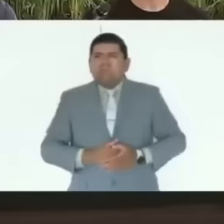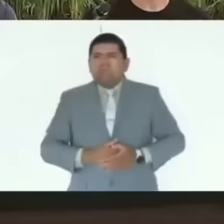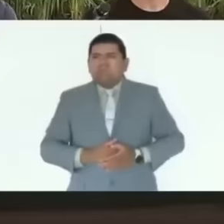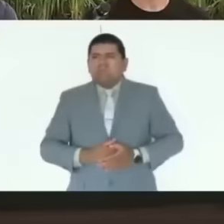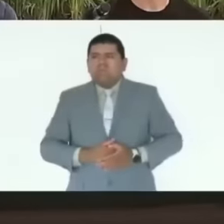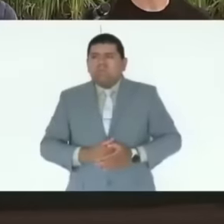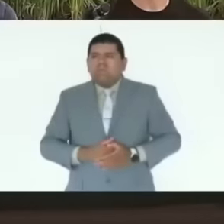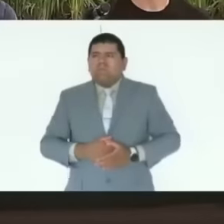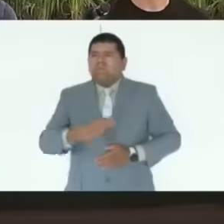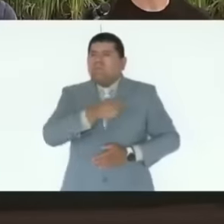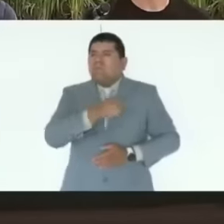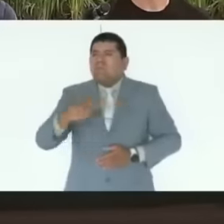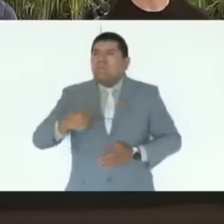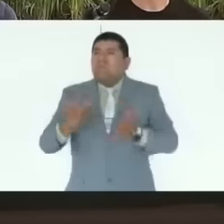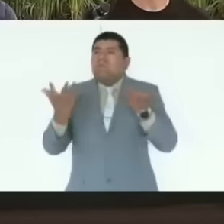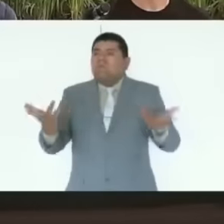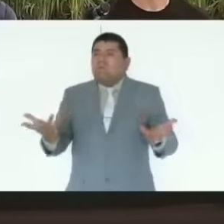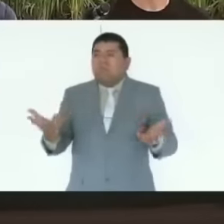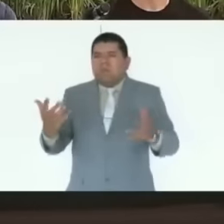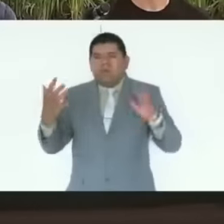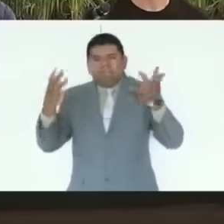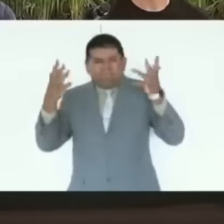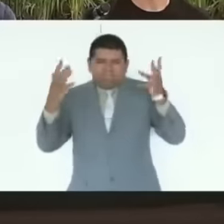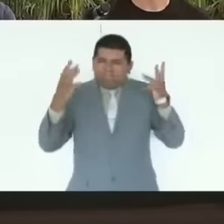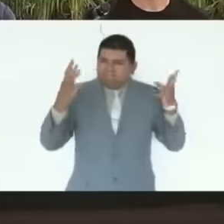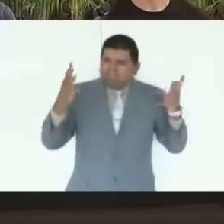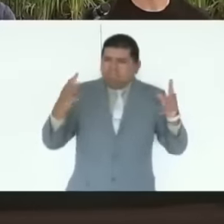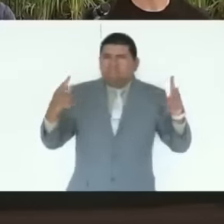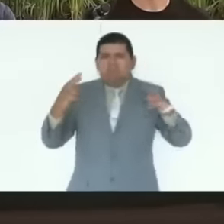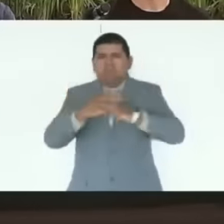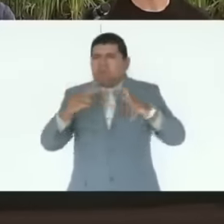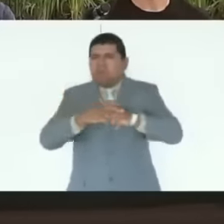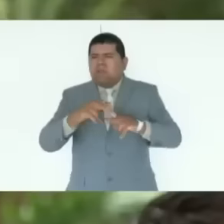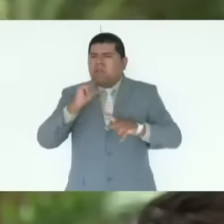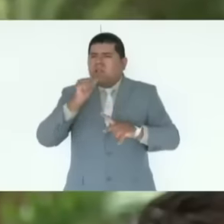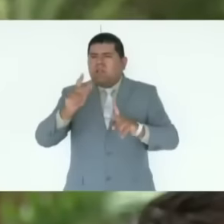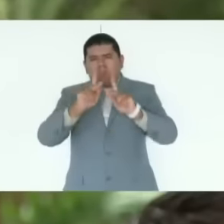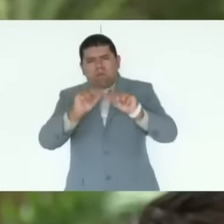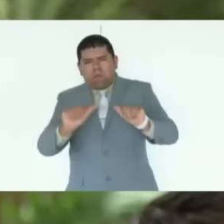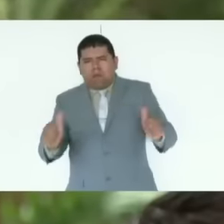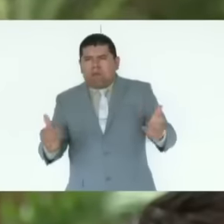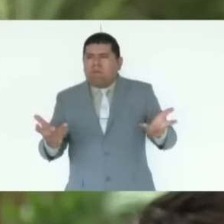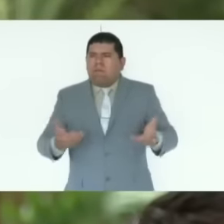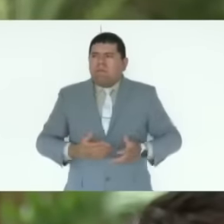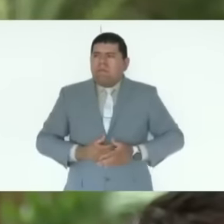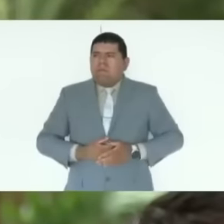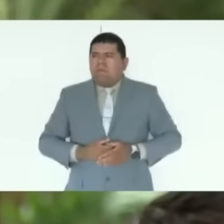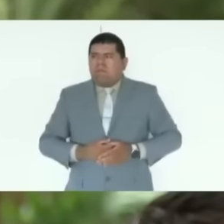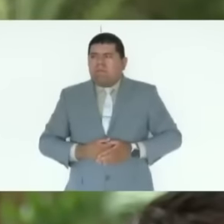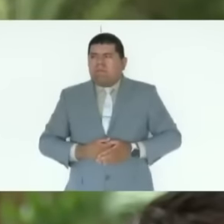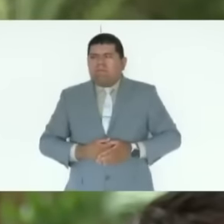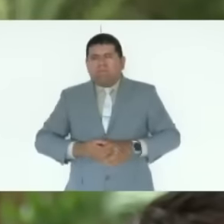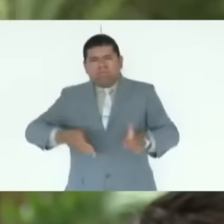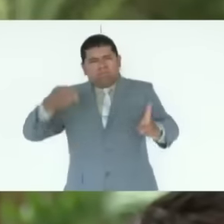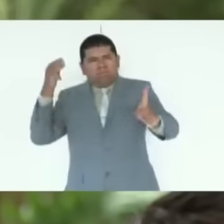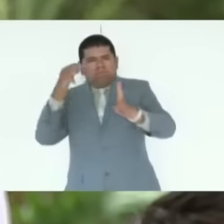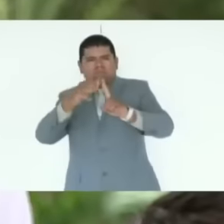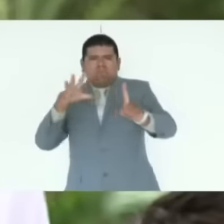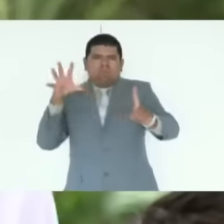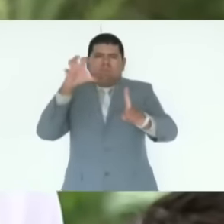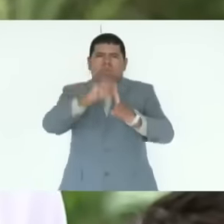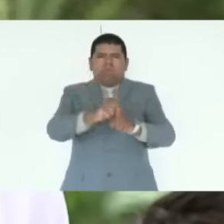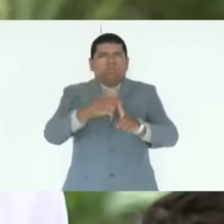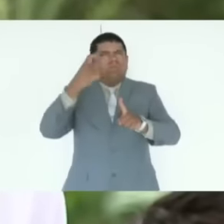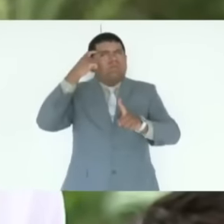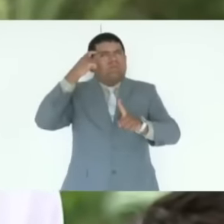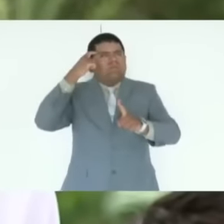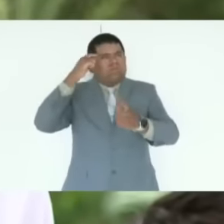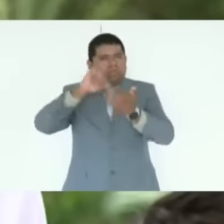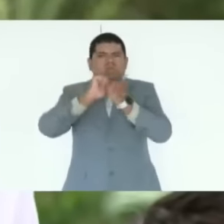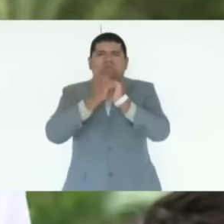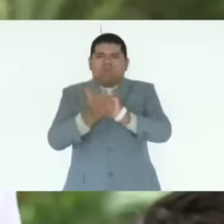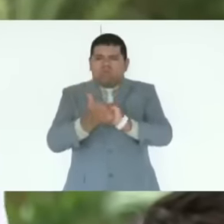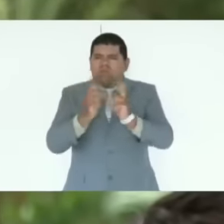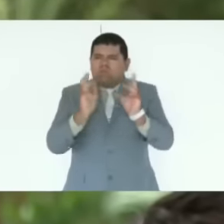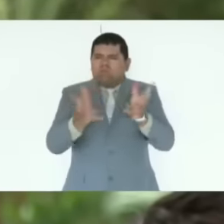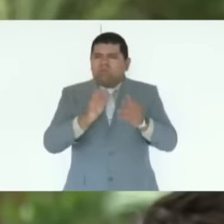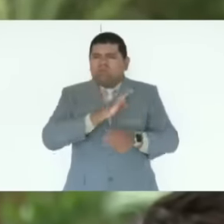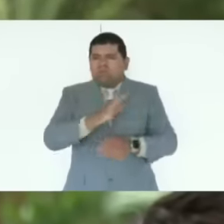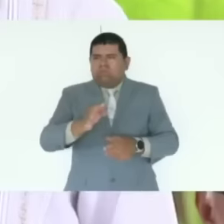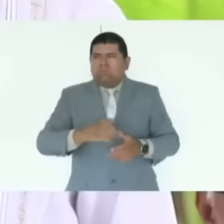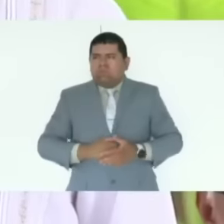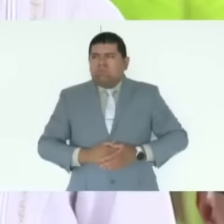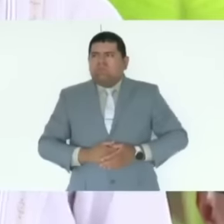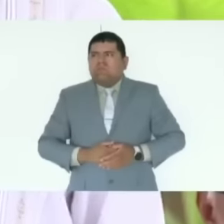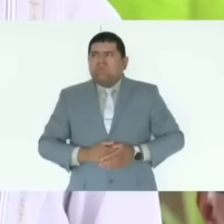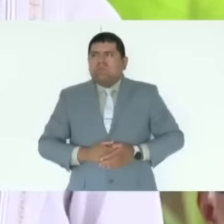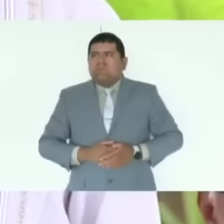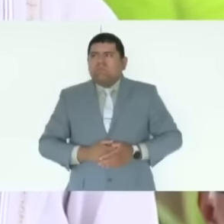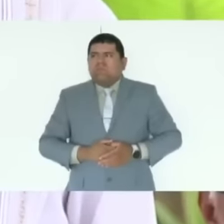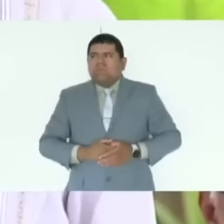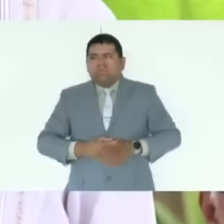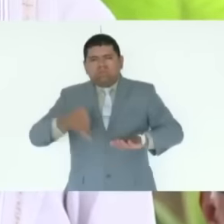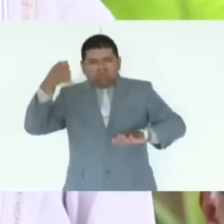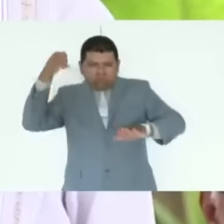congratulate ourselves because without violence we achieved this transformation in a profoundly peaceful way. For